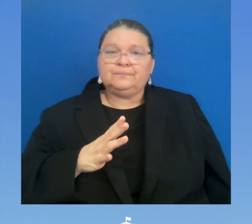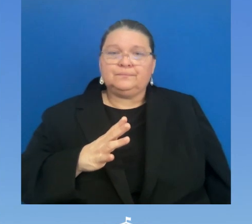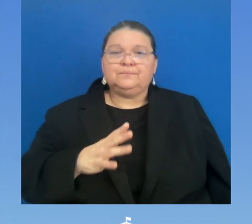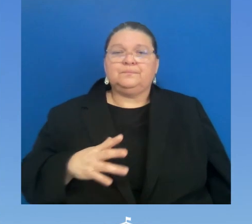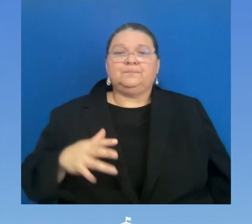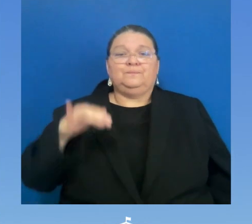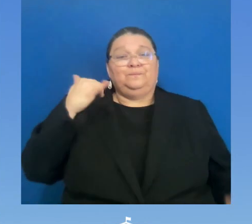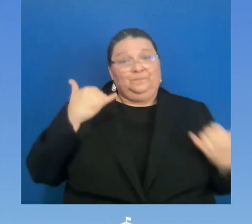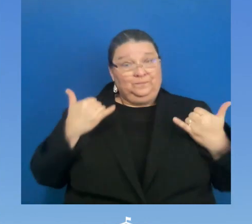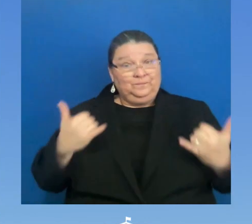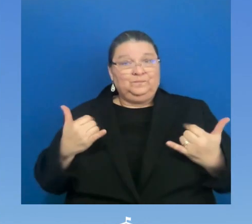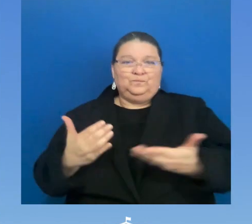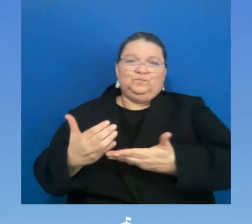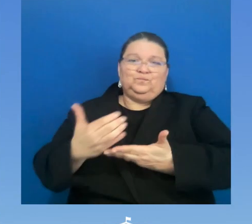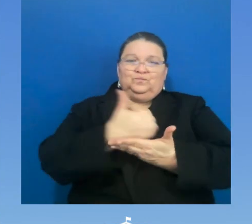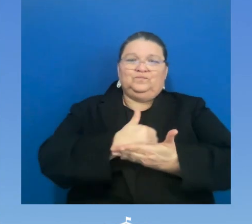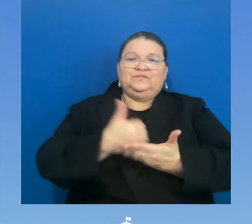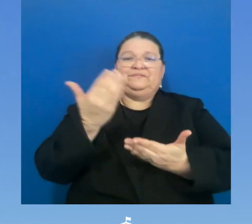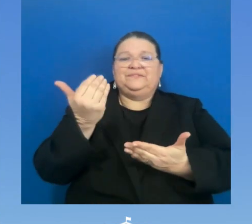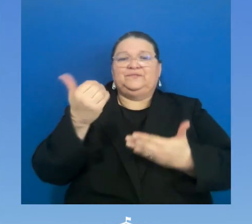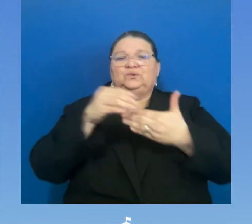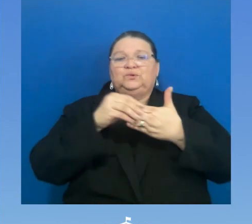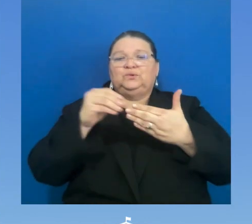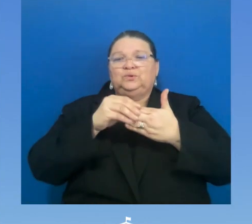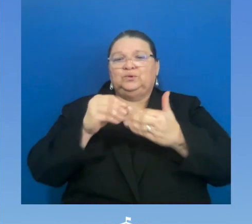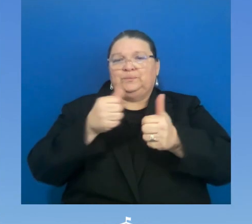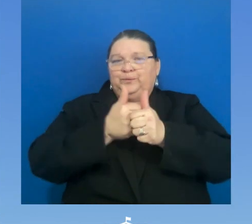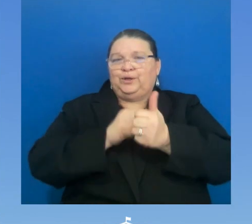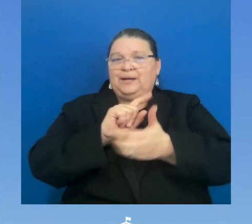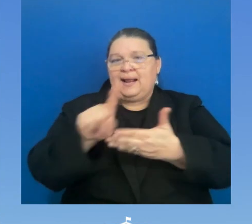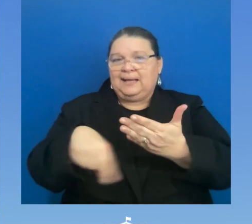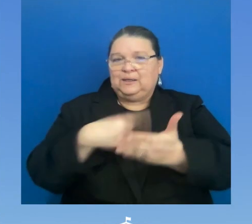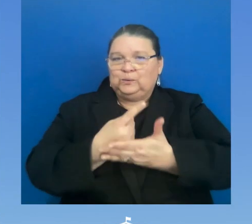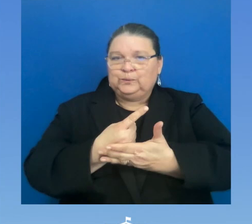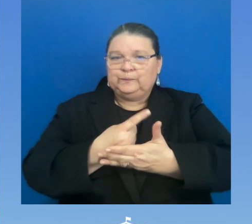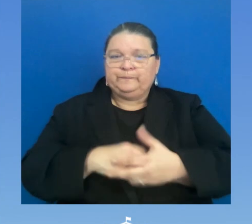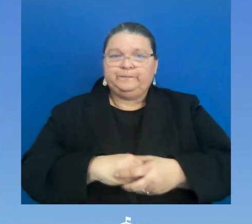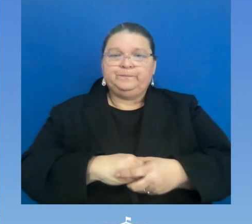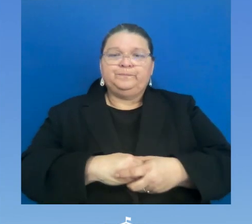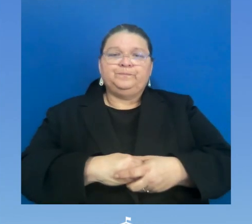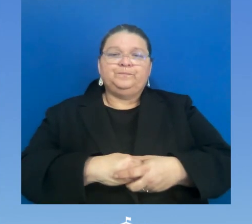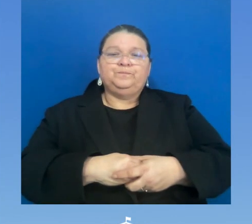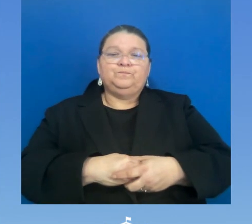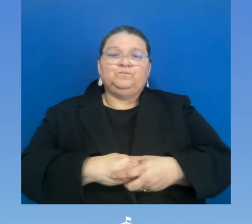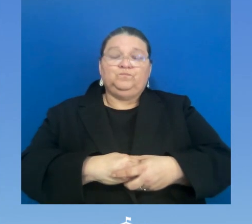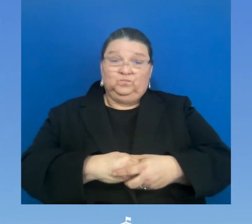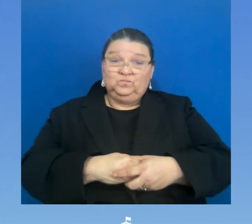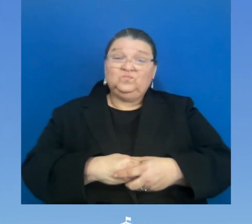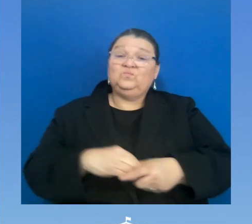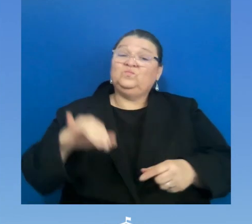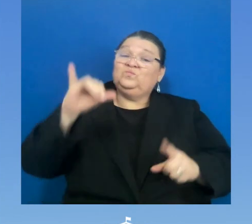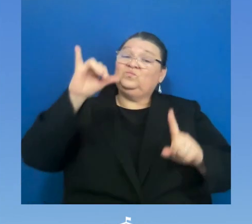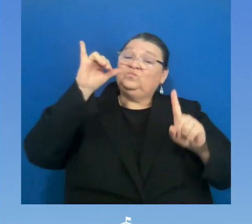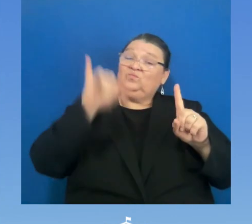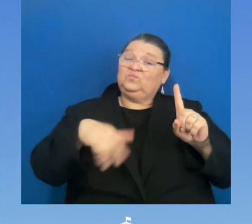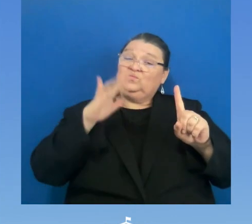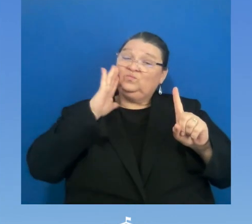Program, issued a directive to strengthen pay equity audits conducted by federal contractors. What that means is when the contracts go out,